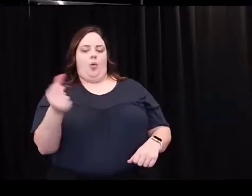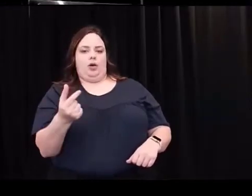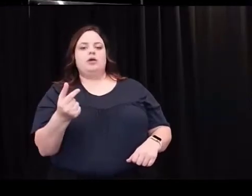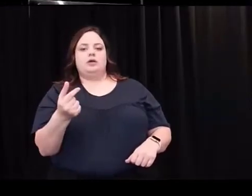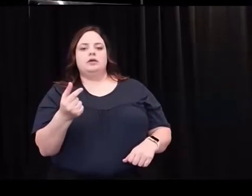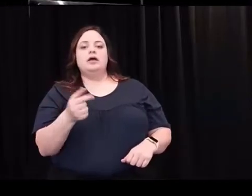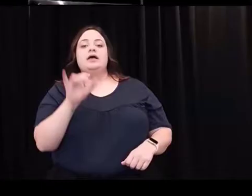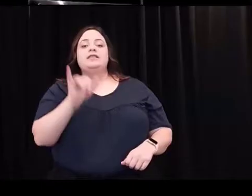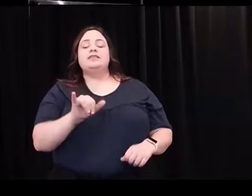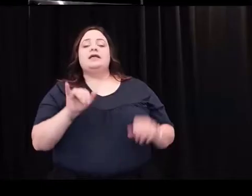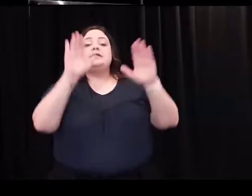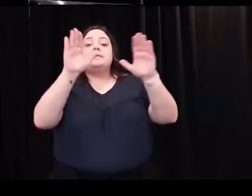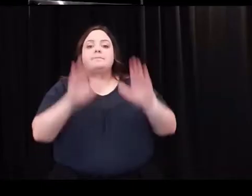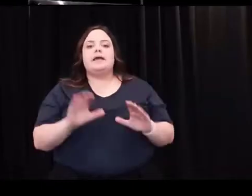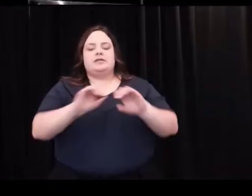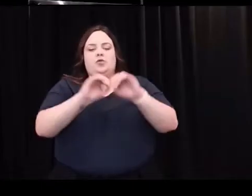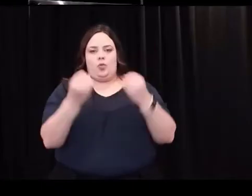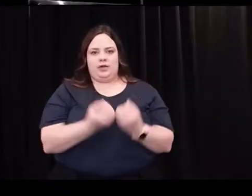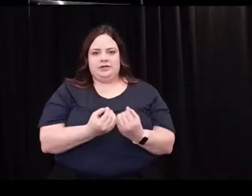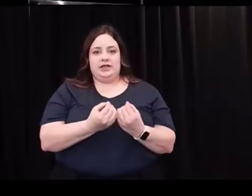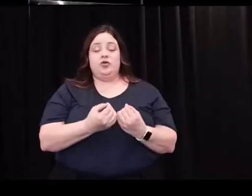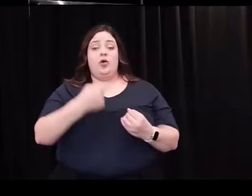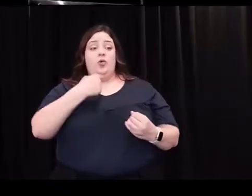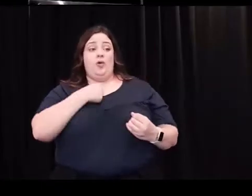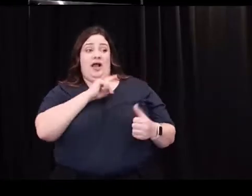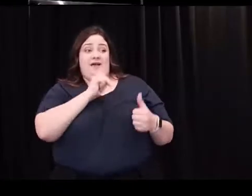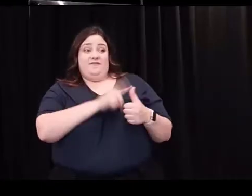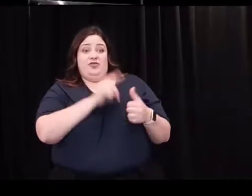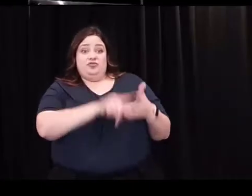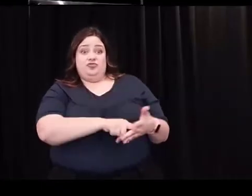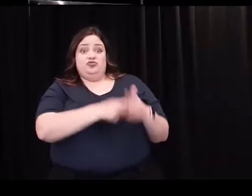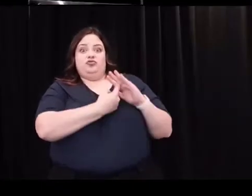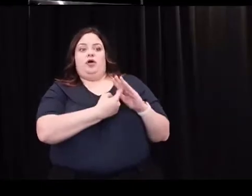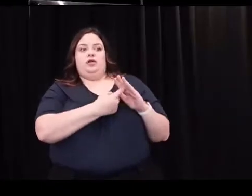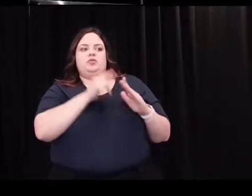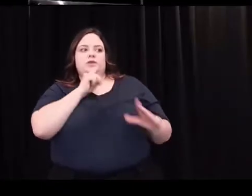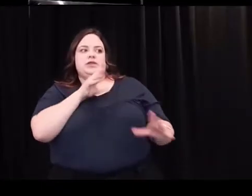is an amazing organization. When I first started getting into accessibility that's where I got all